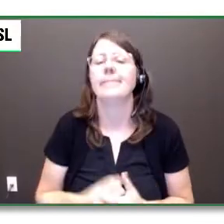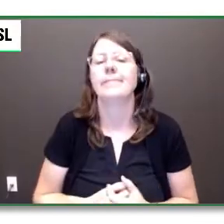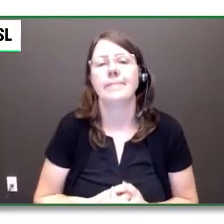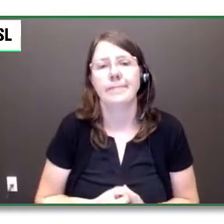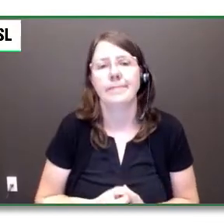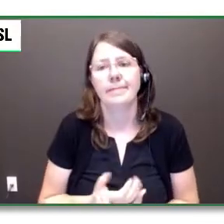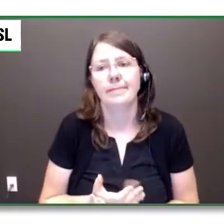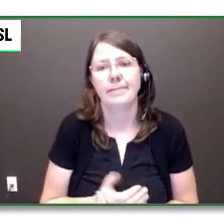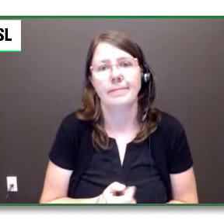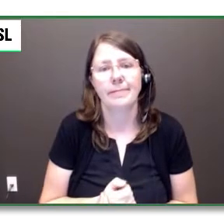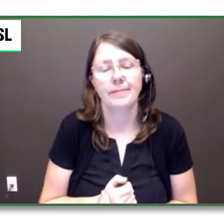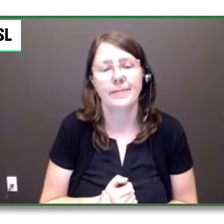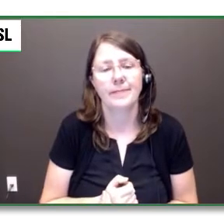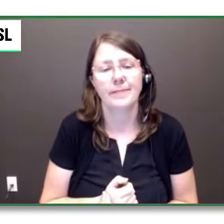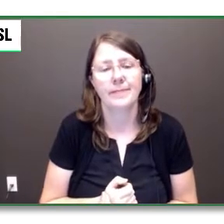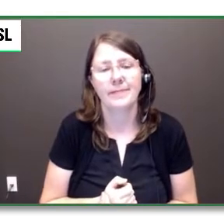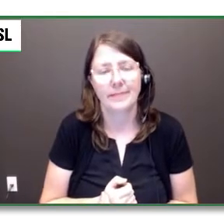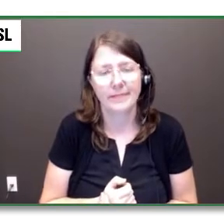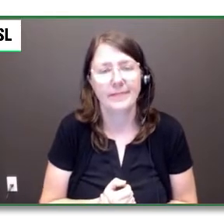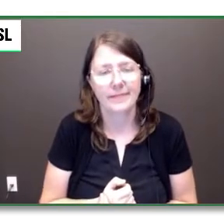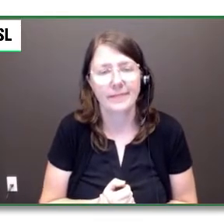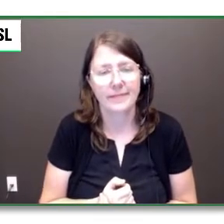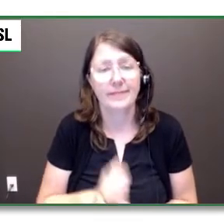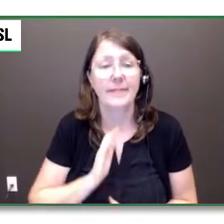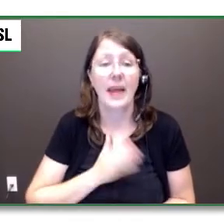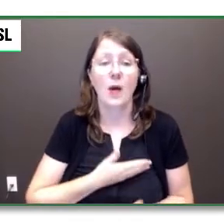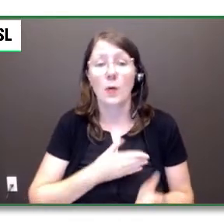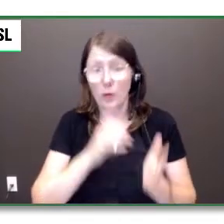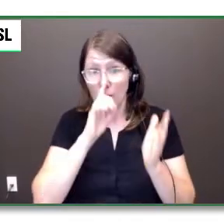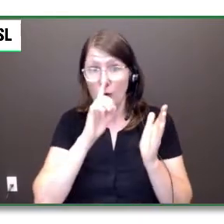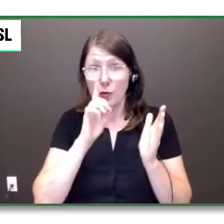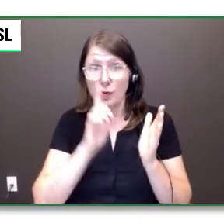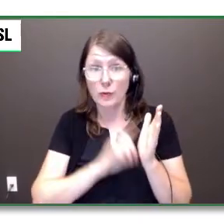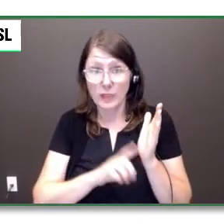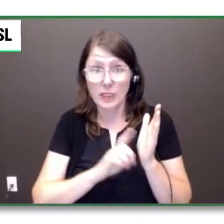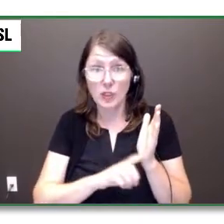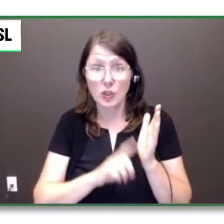we're going through this process we're really trying to work with people with a